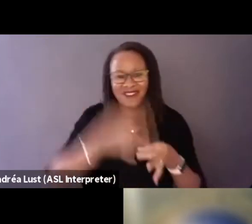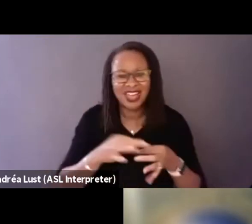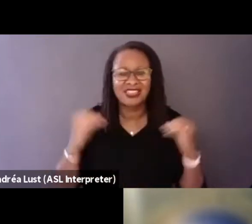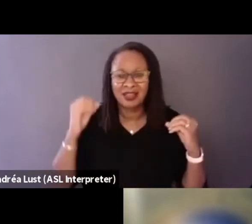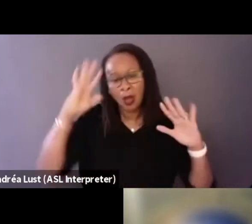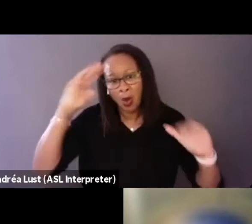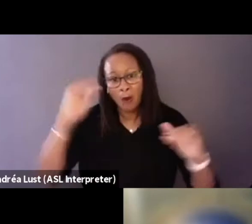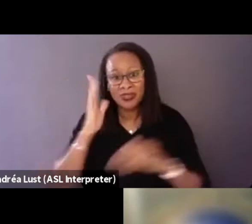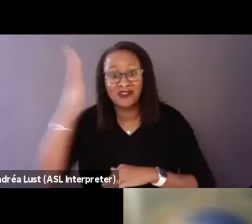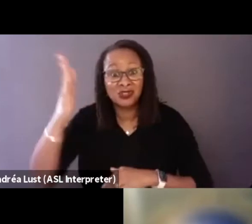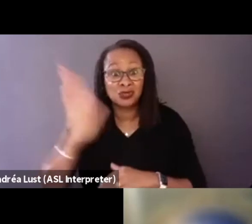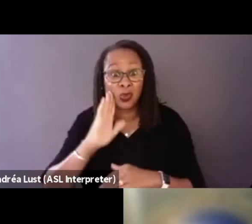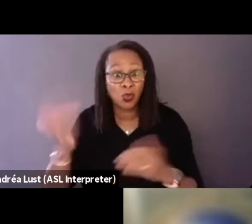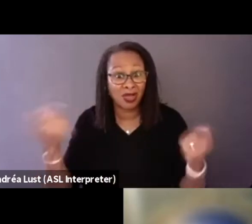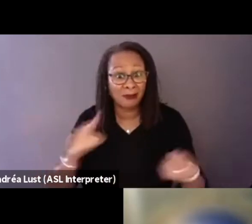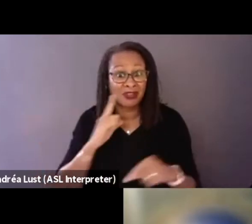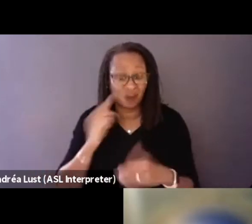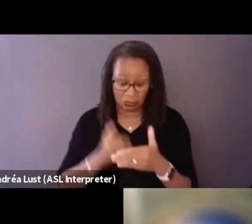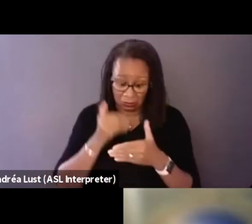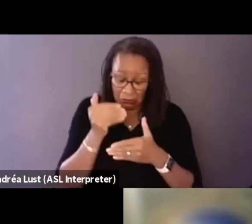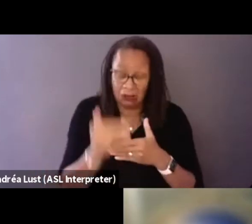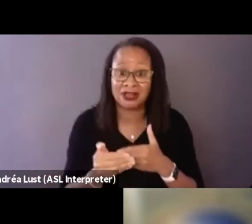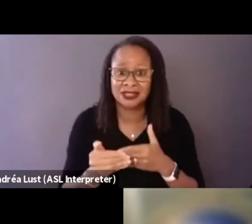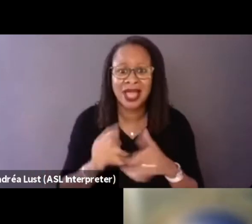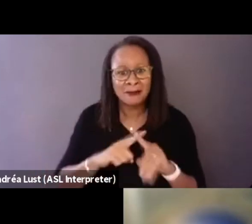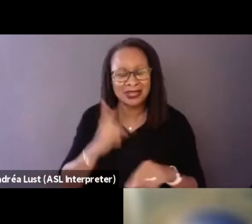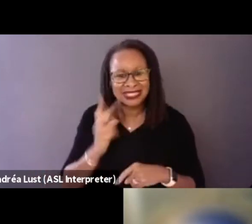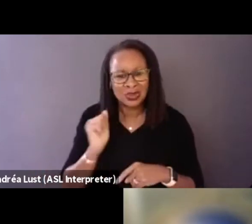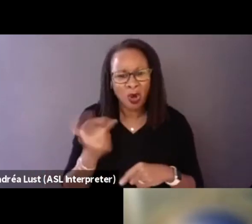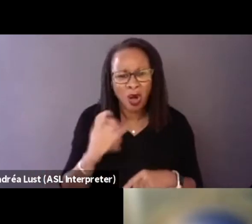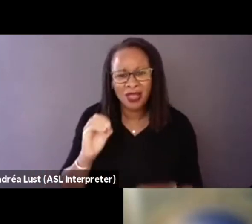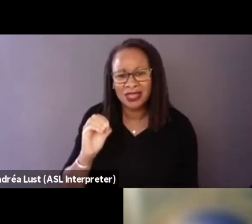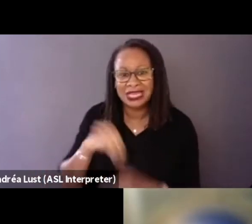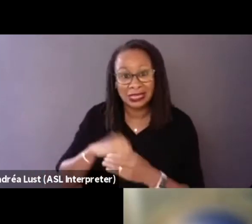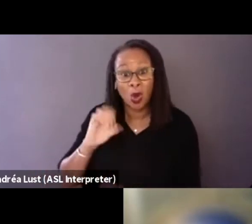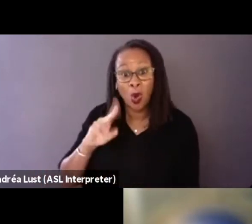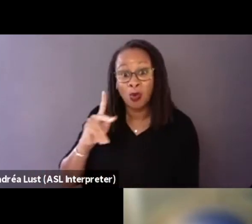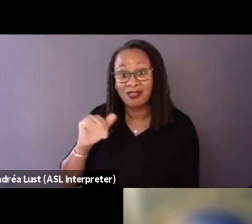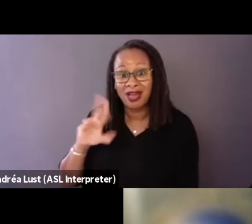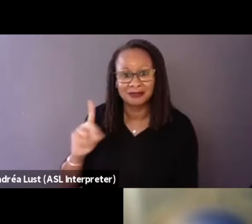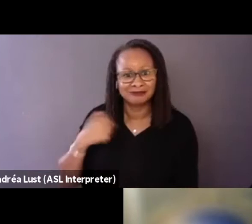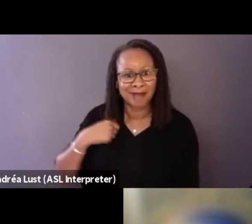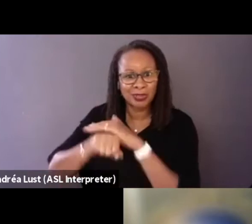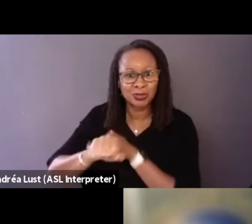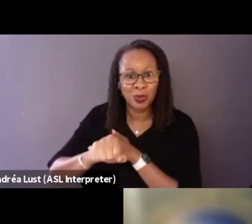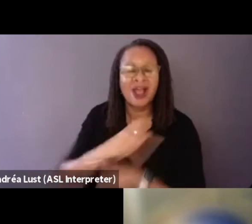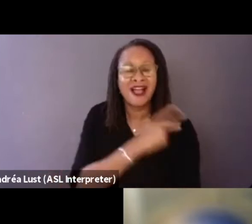of what's coming for us next. And then seeing you all in Oakland where I'm born; I was born at Kaiser Oakland, which is gone now,